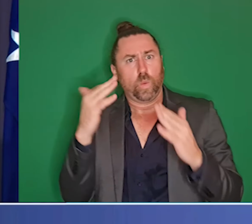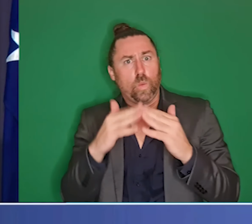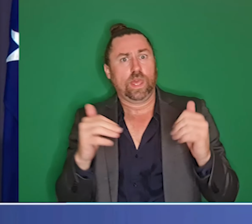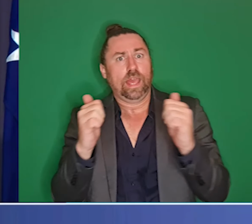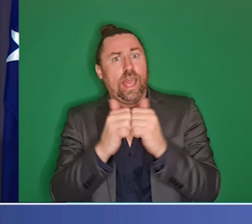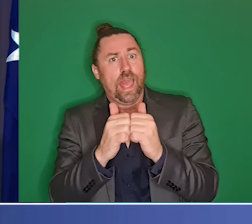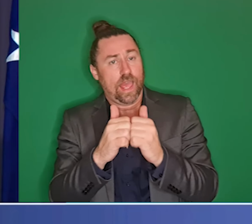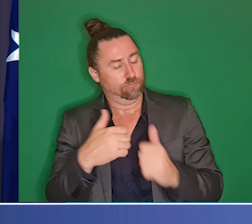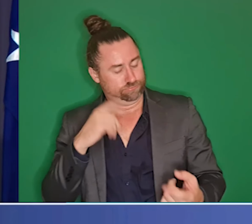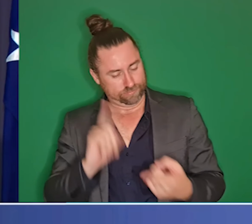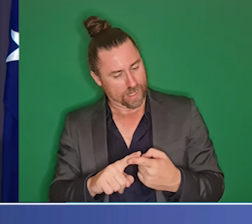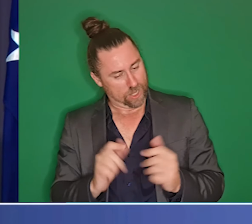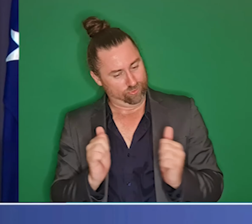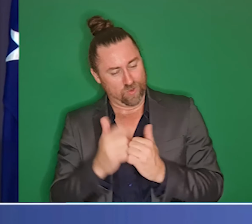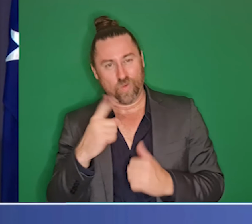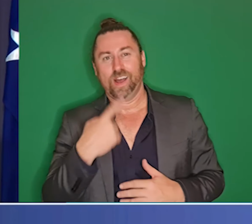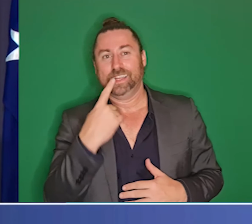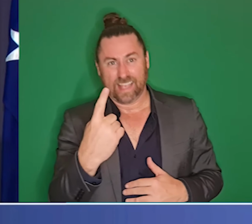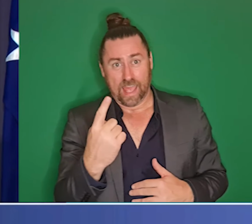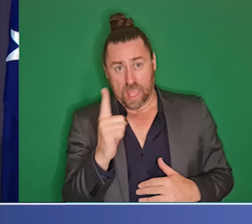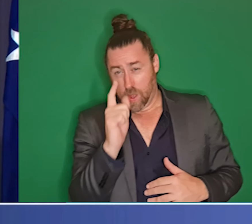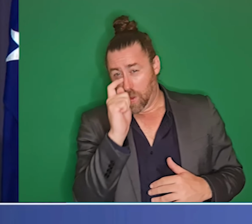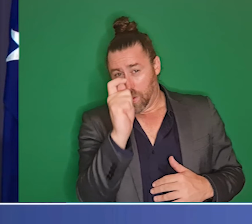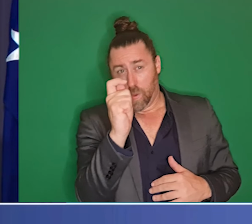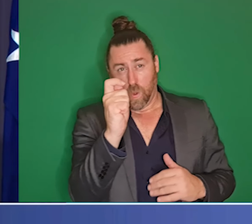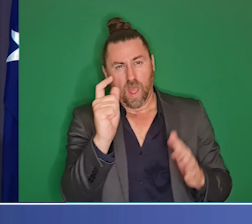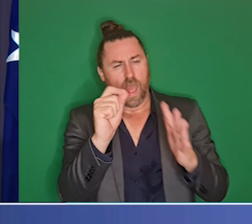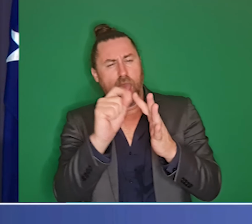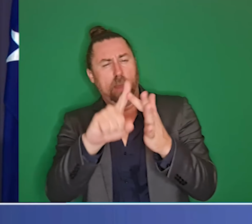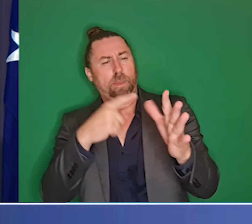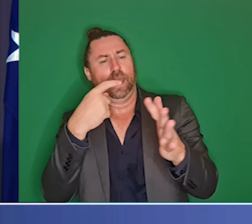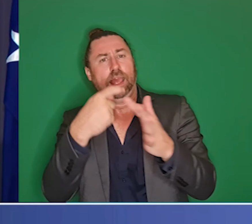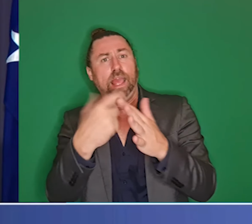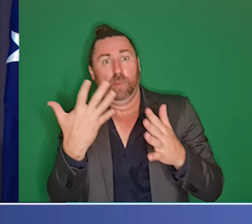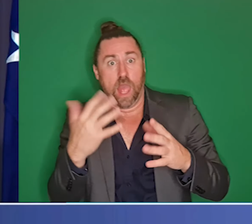that we are either at or close to the peak of this wave in certain states.